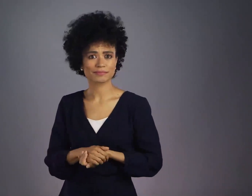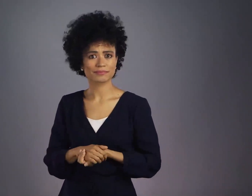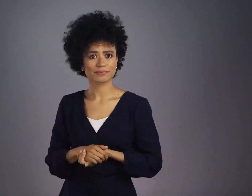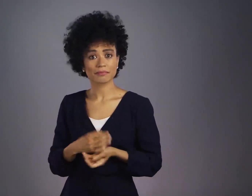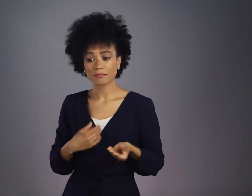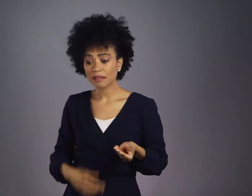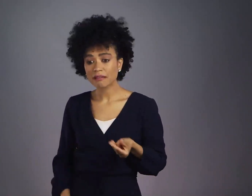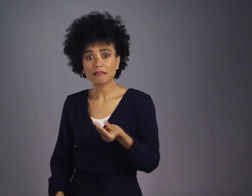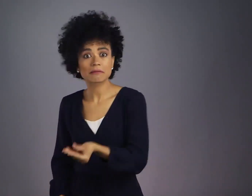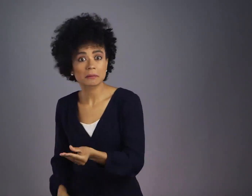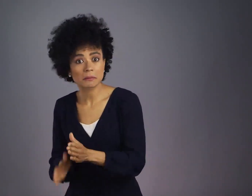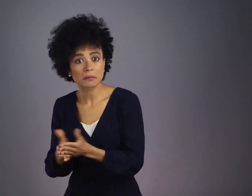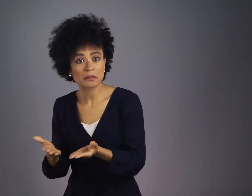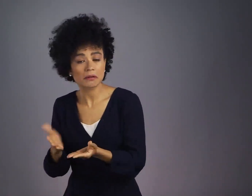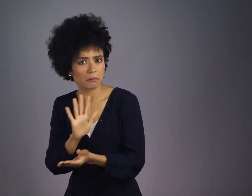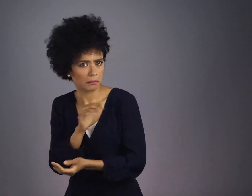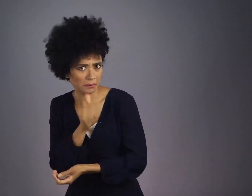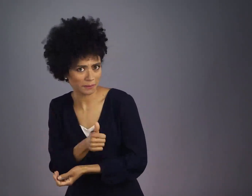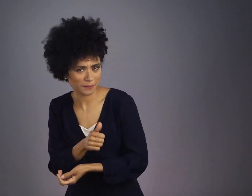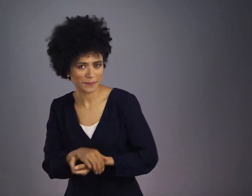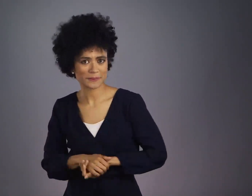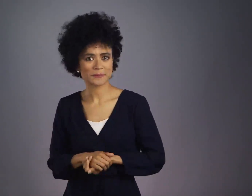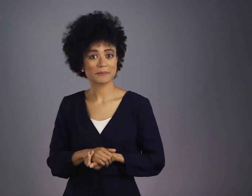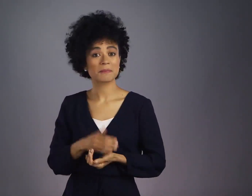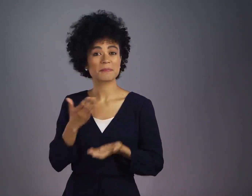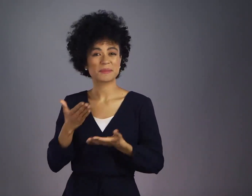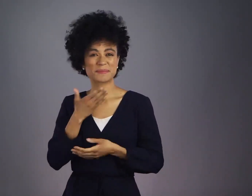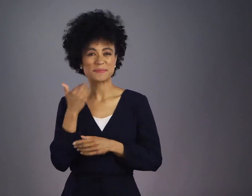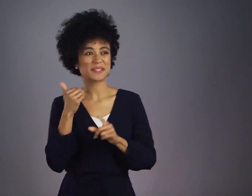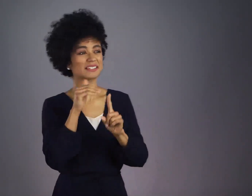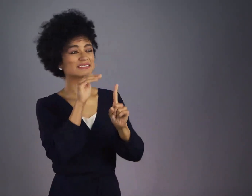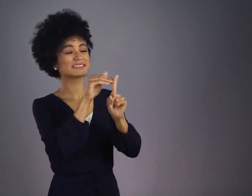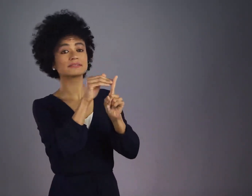In some cases it may be better to let someone outside the family present the book.